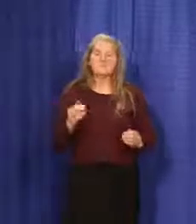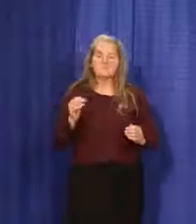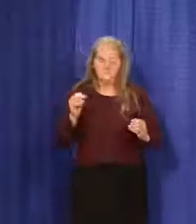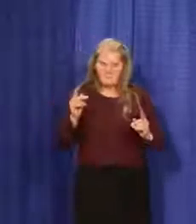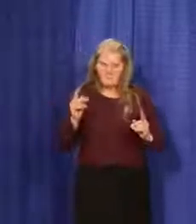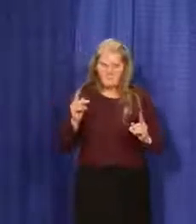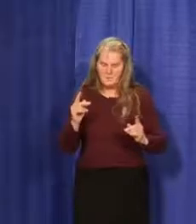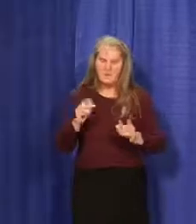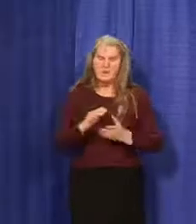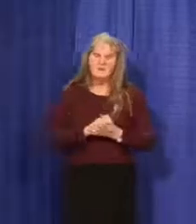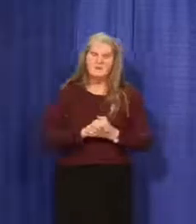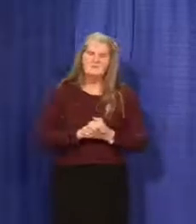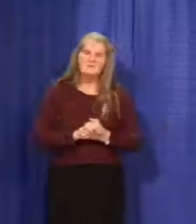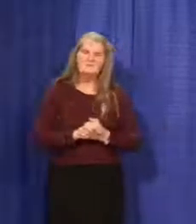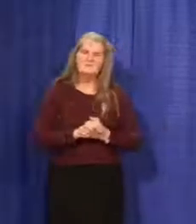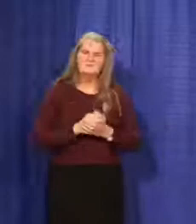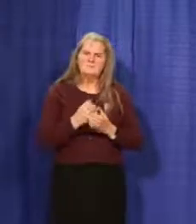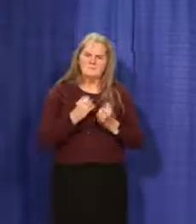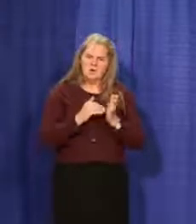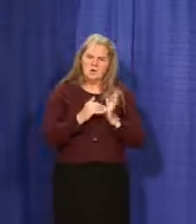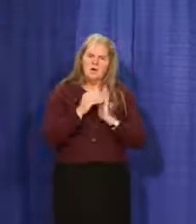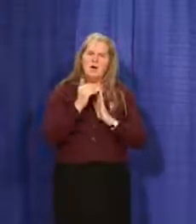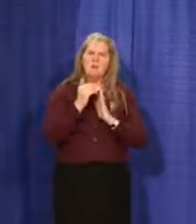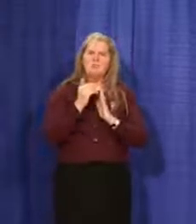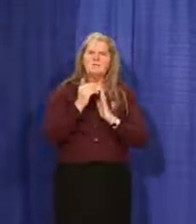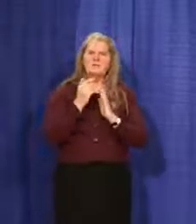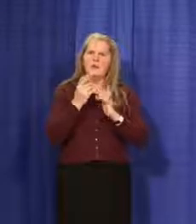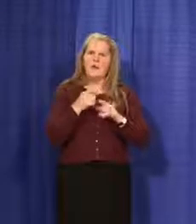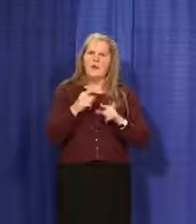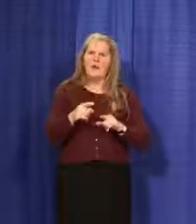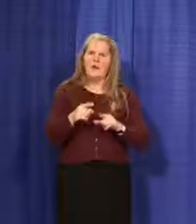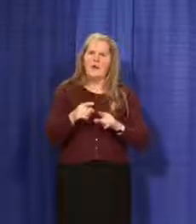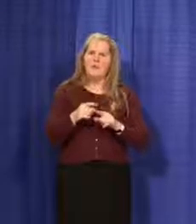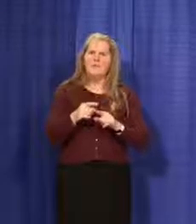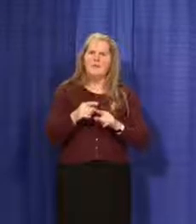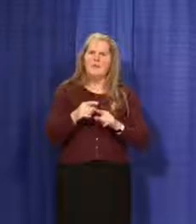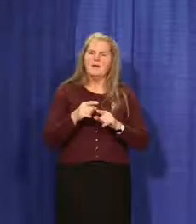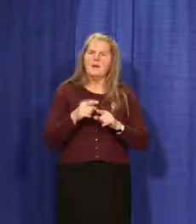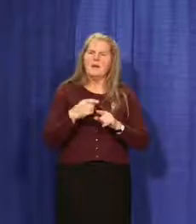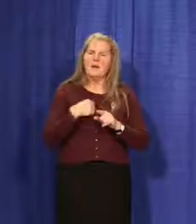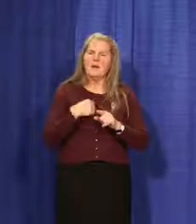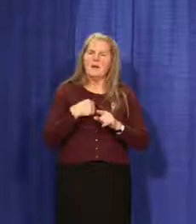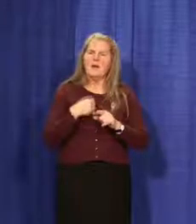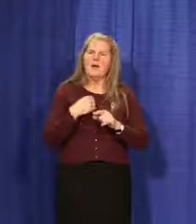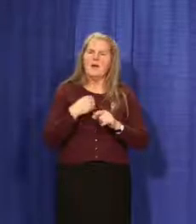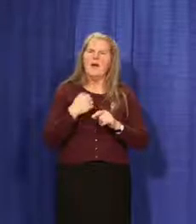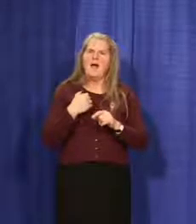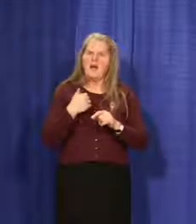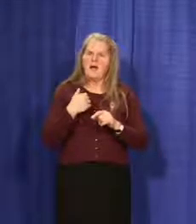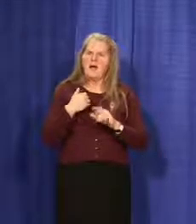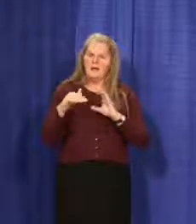Just to say that, it has been a number of times, not just once, that I have received notes or